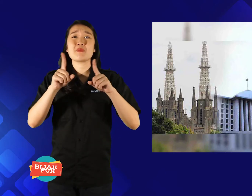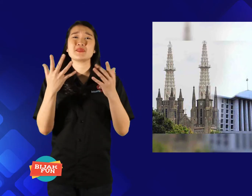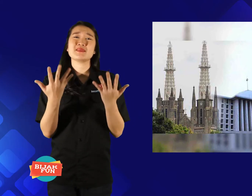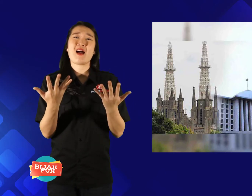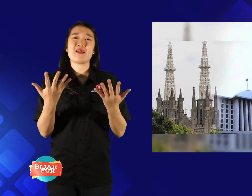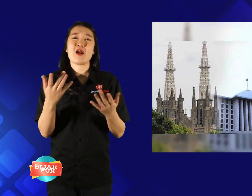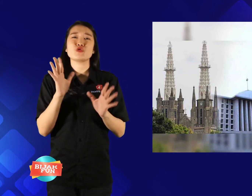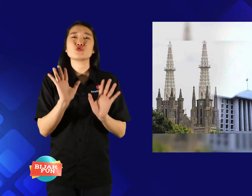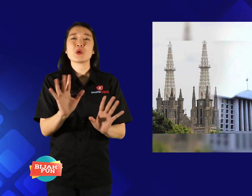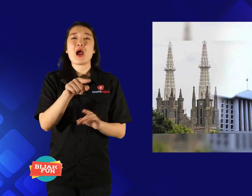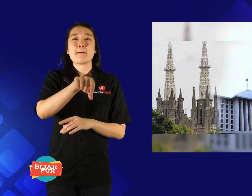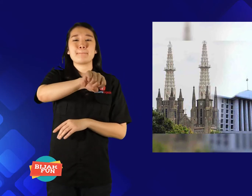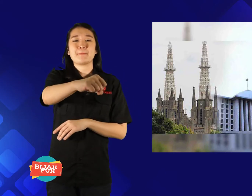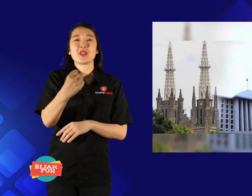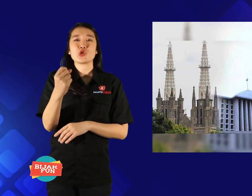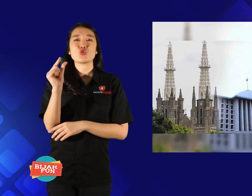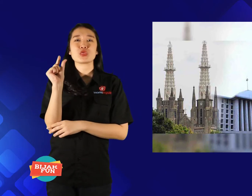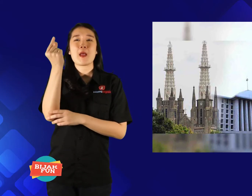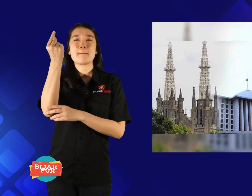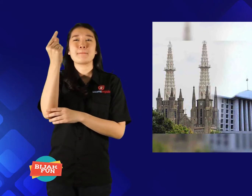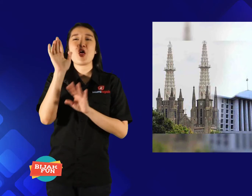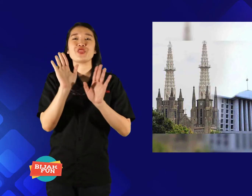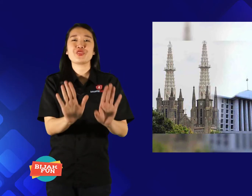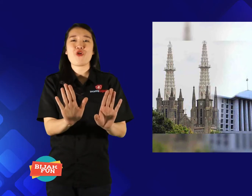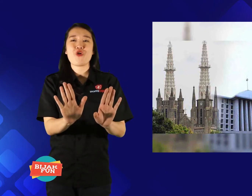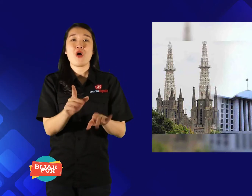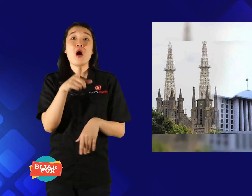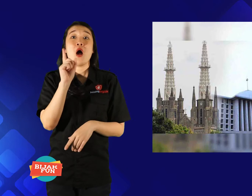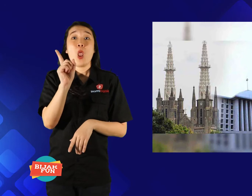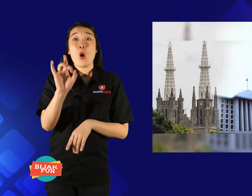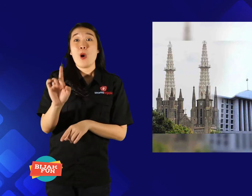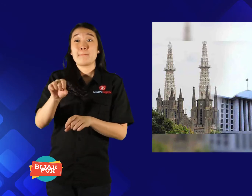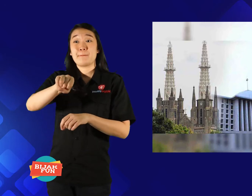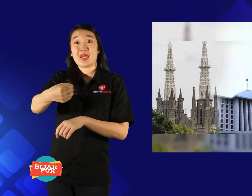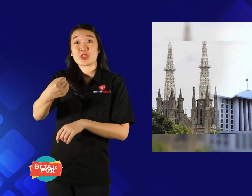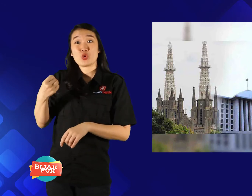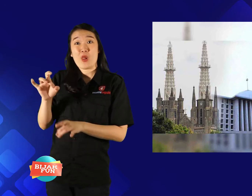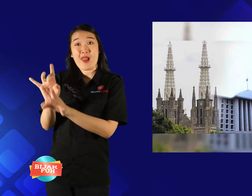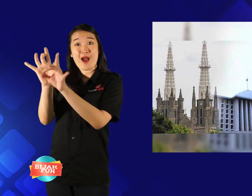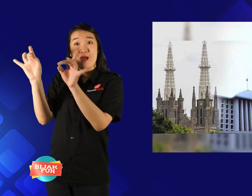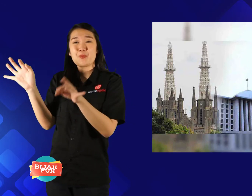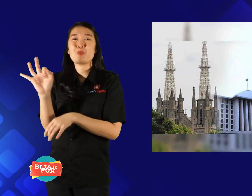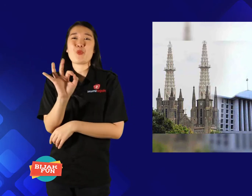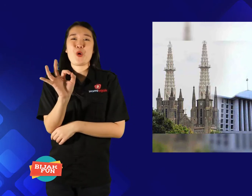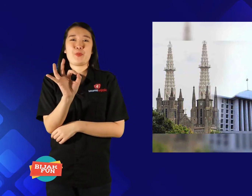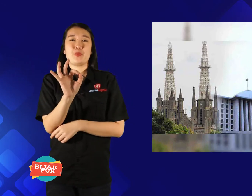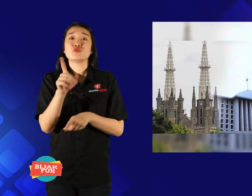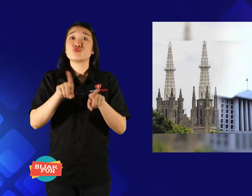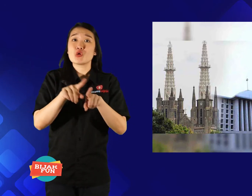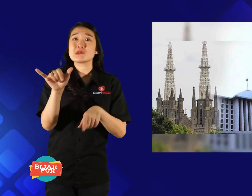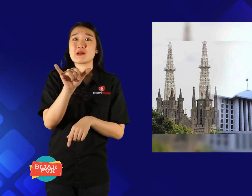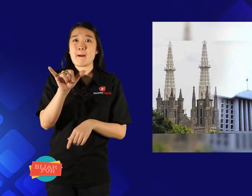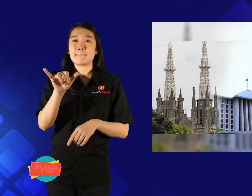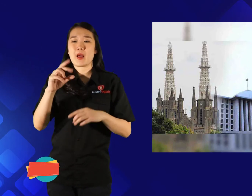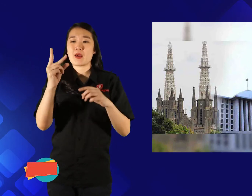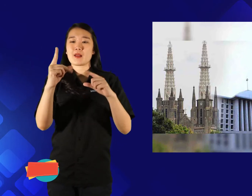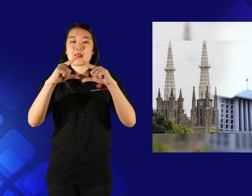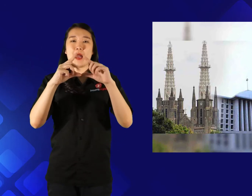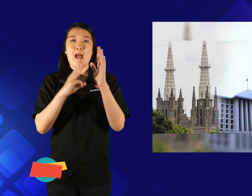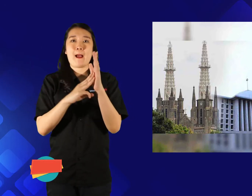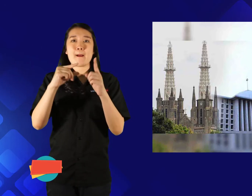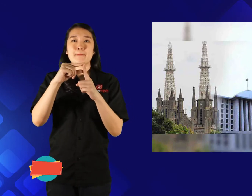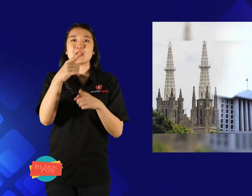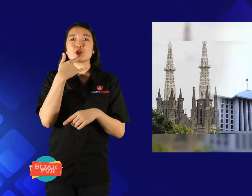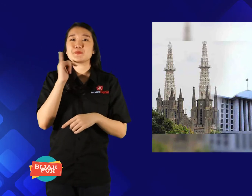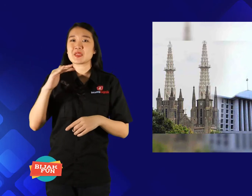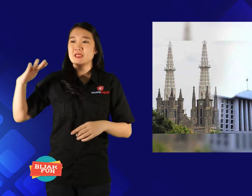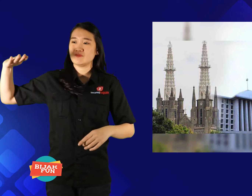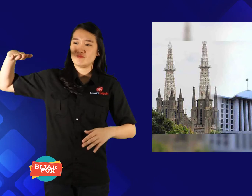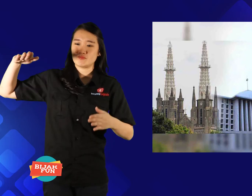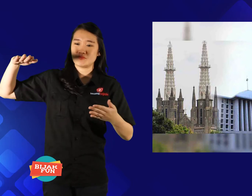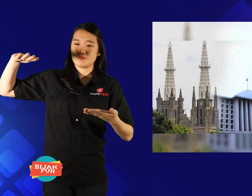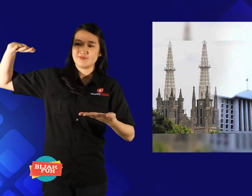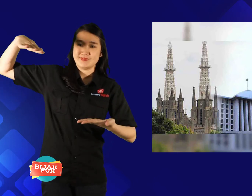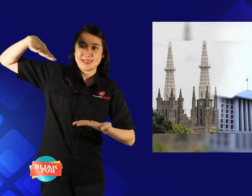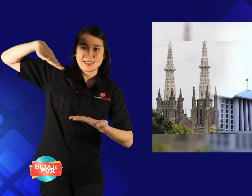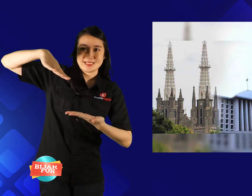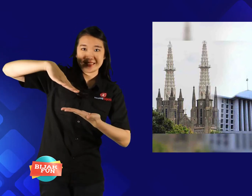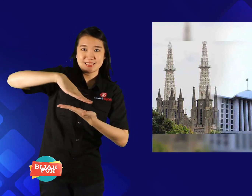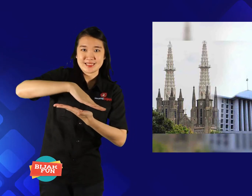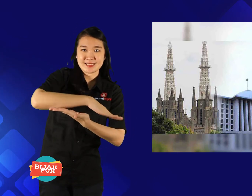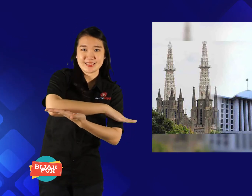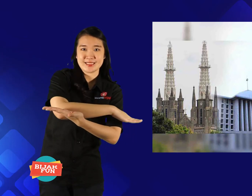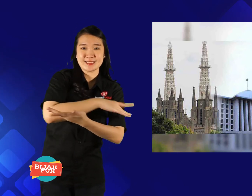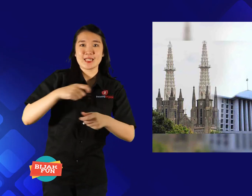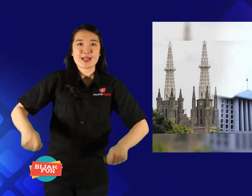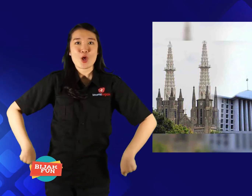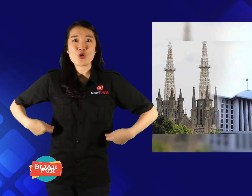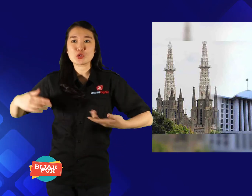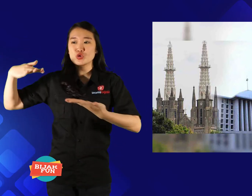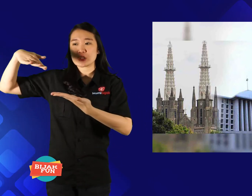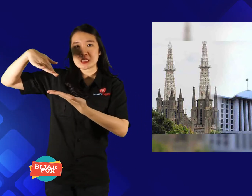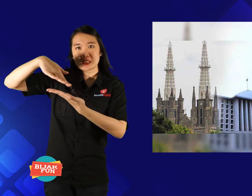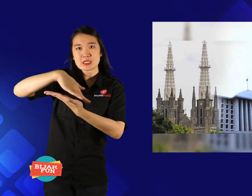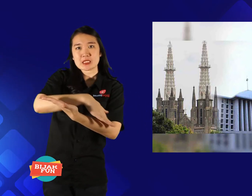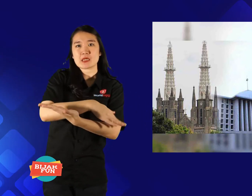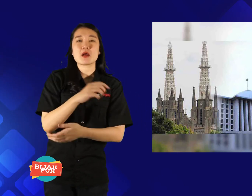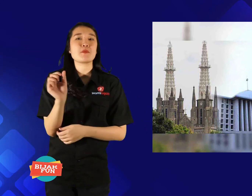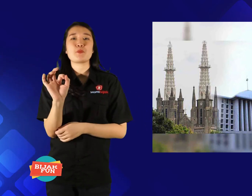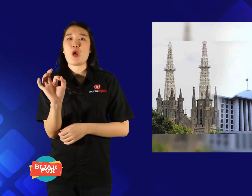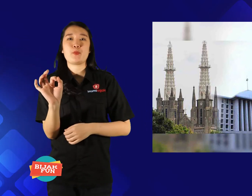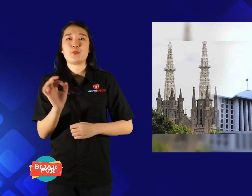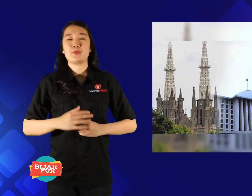But baby it's just the main door, If the other doors have not and also ramps yet.